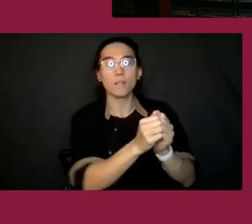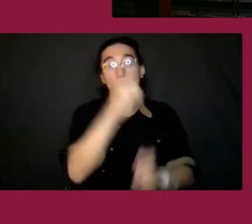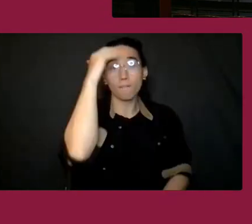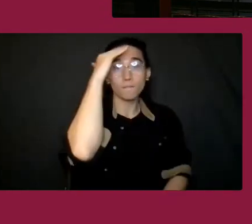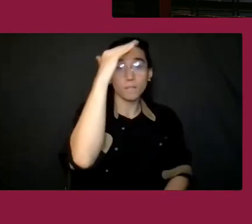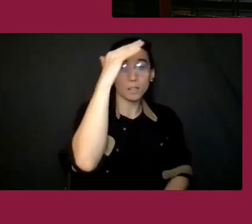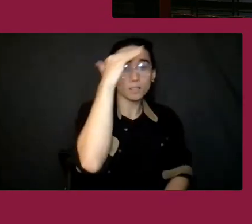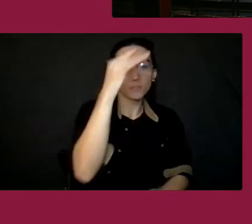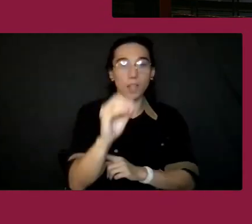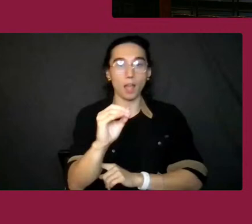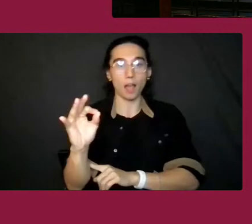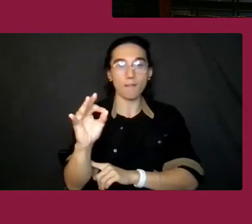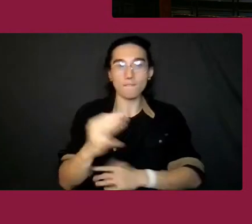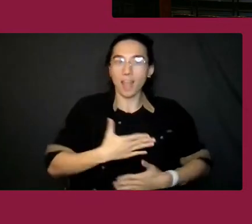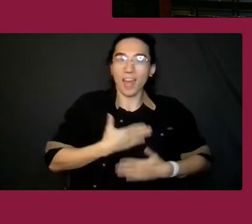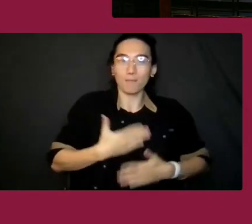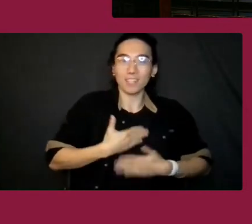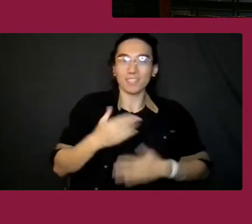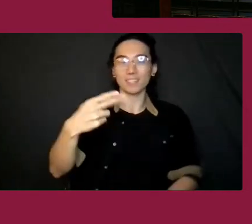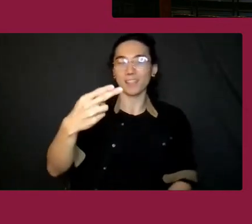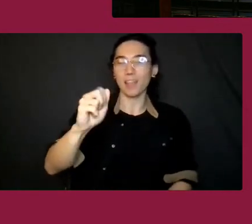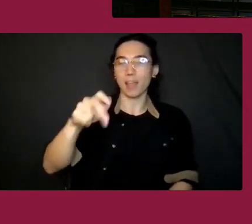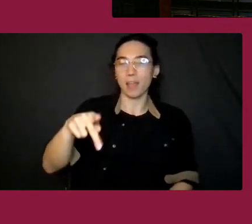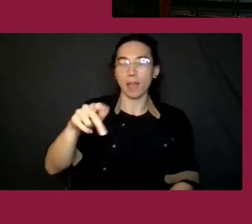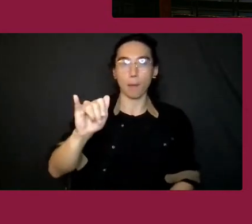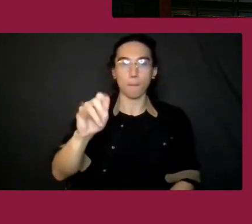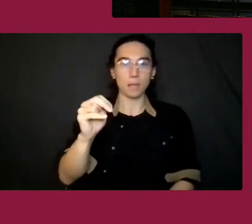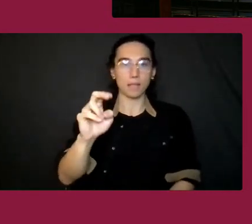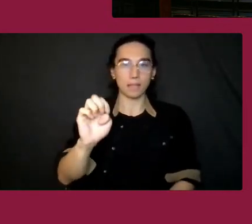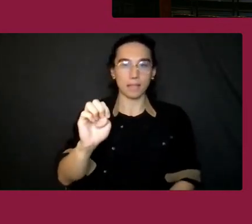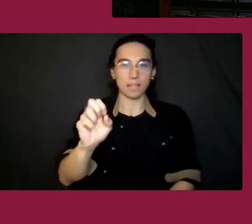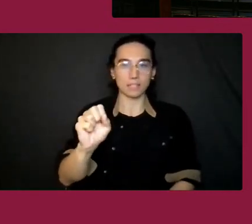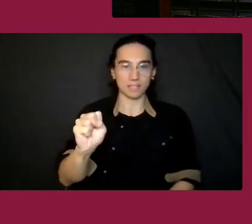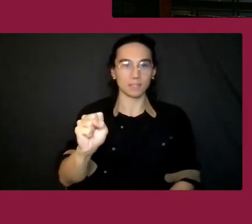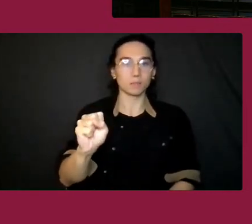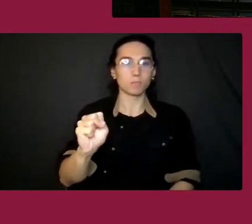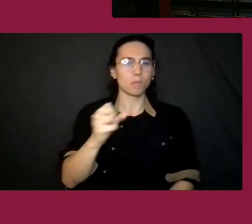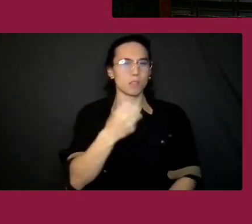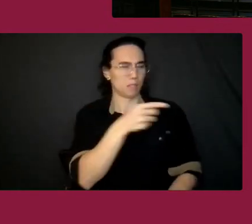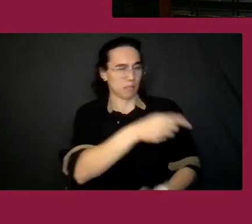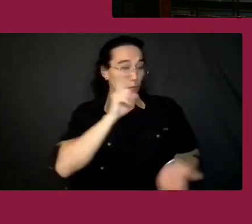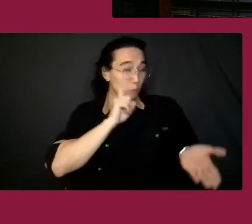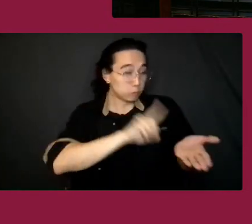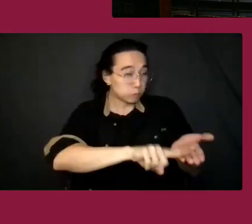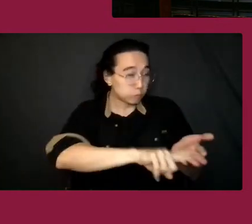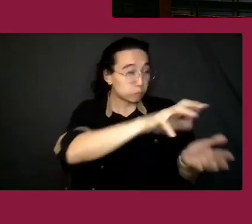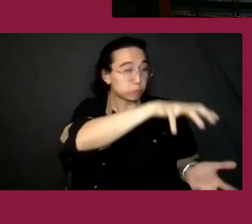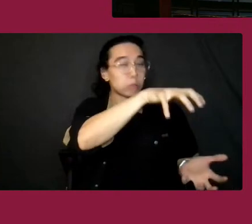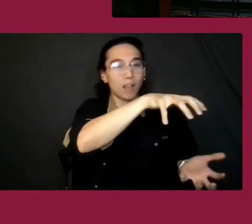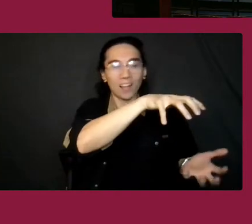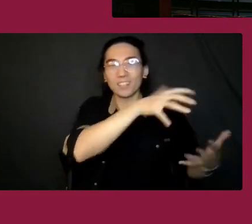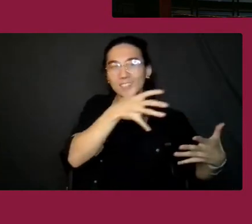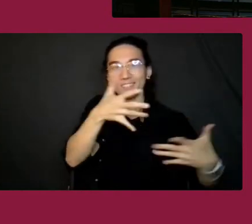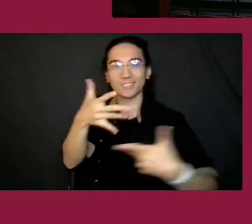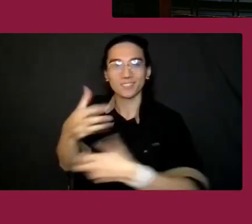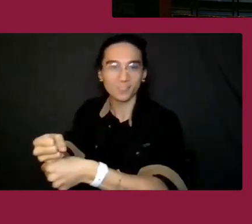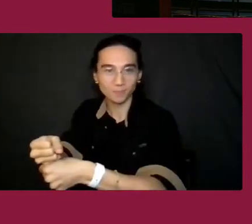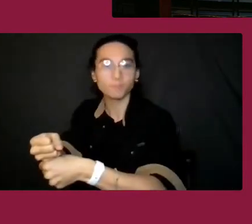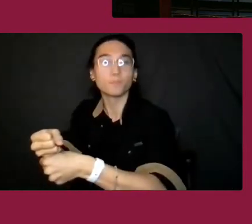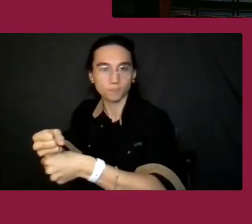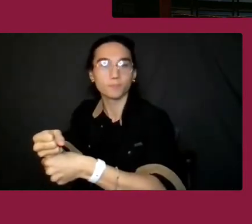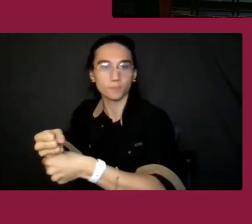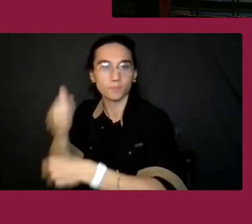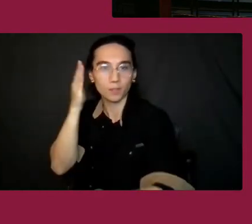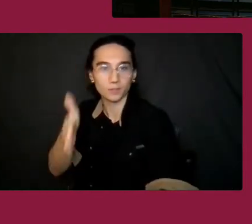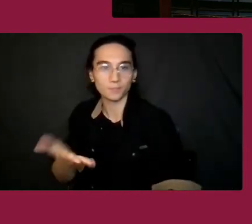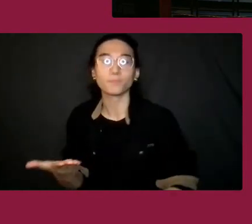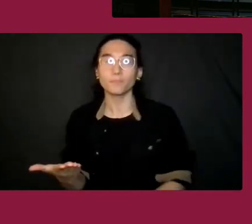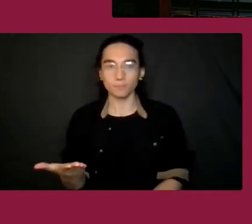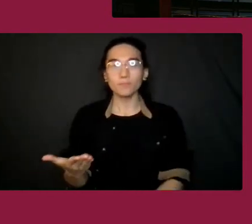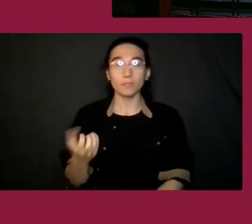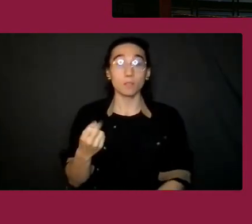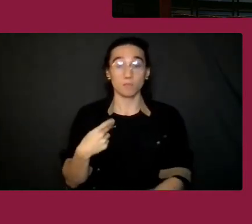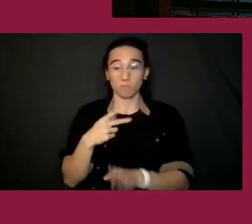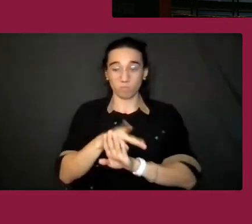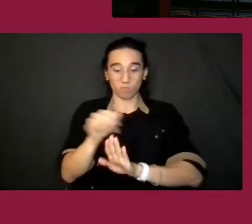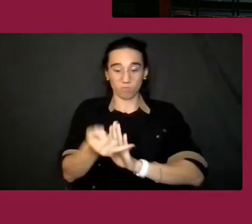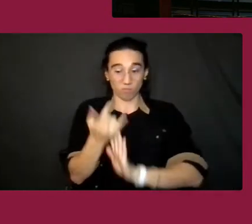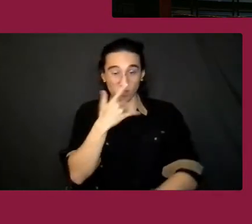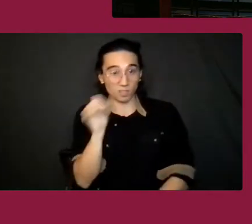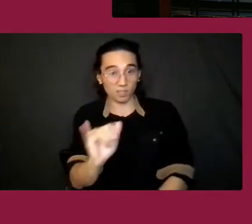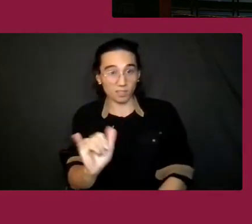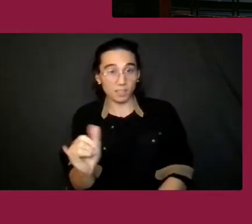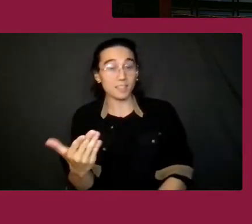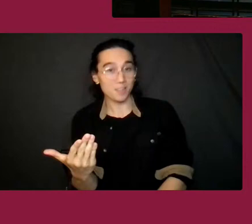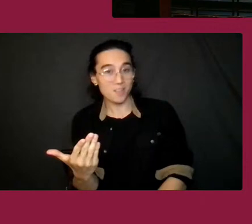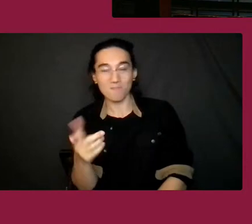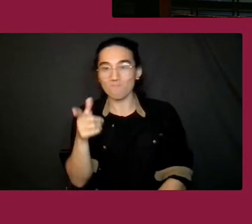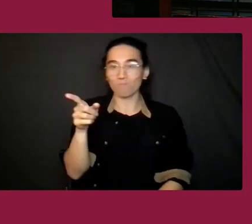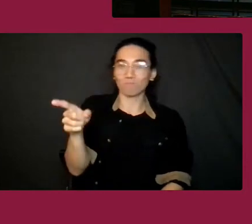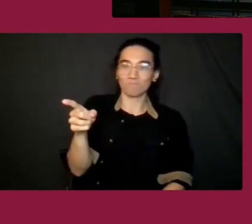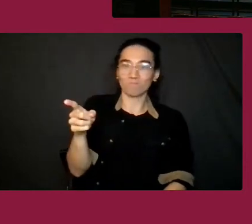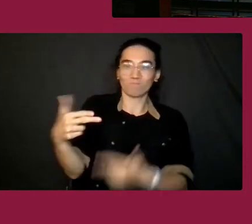Now I'm going to, uh, do a, summarize, uh, I'm going to summarize my project by using my PowerPoint.